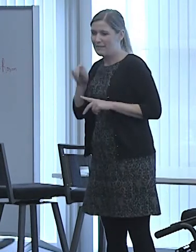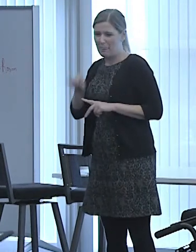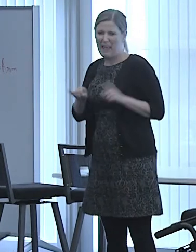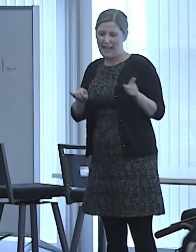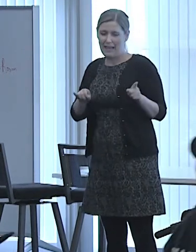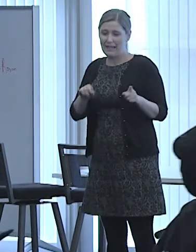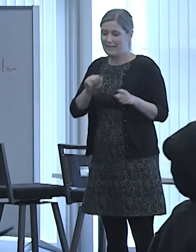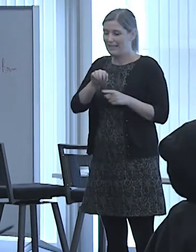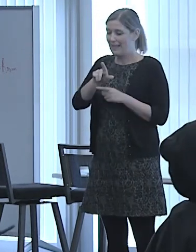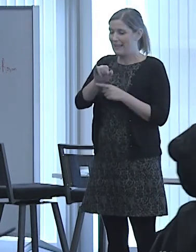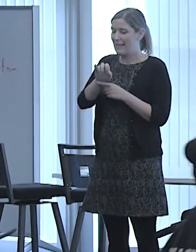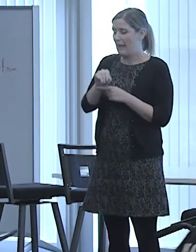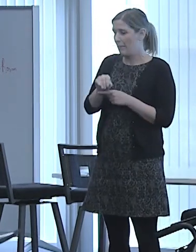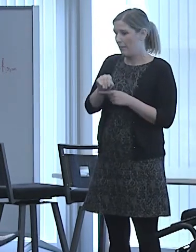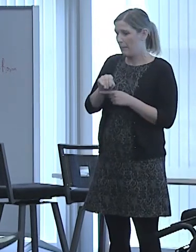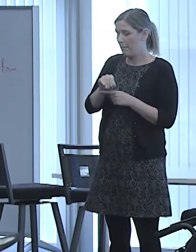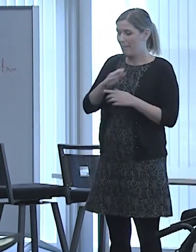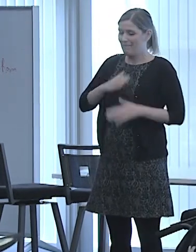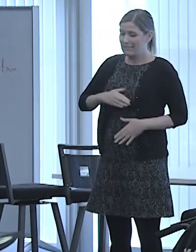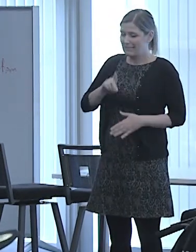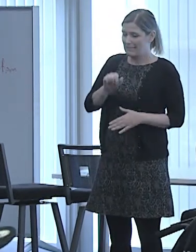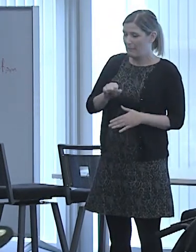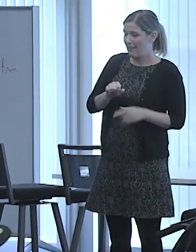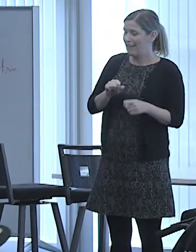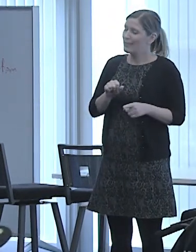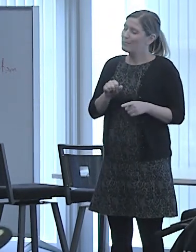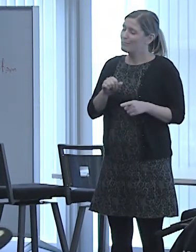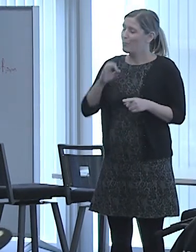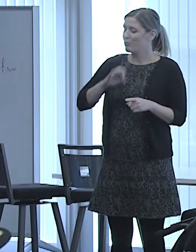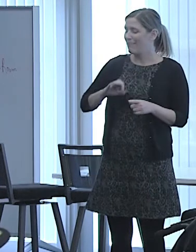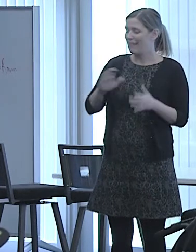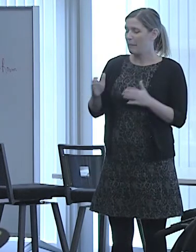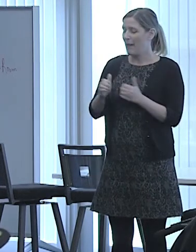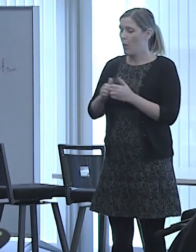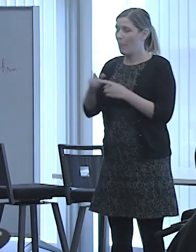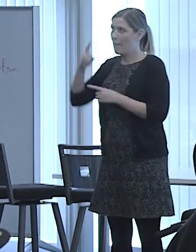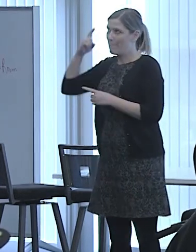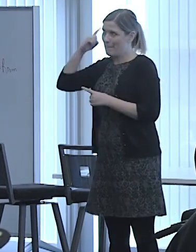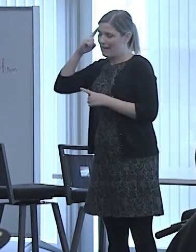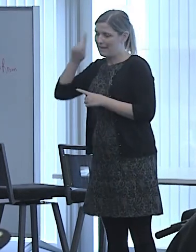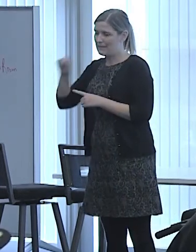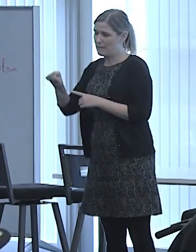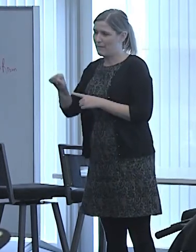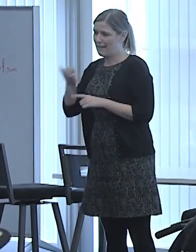Able-ism, the physical disabilities privileged over the mental disability, et cetera.